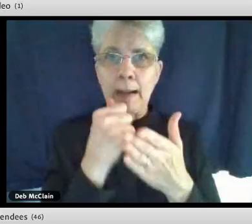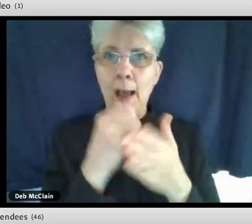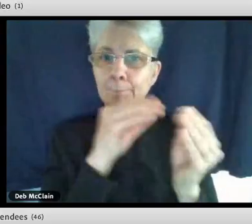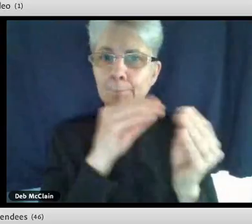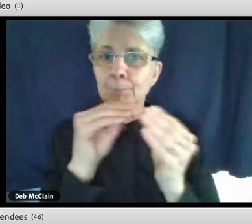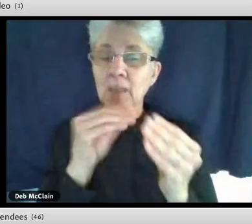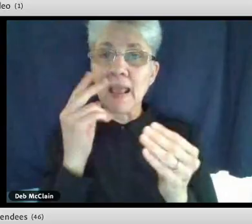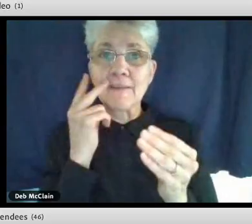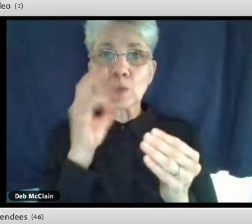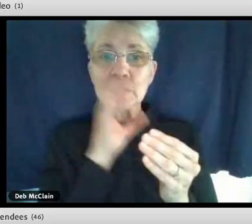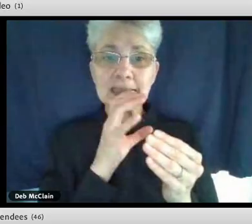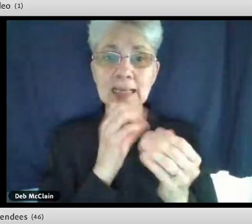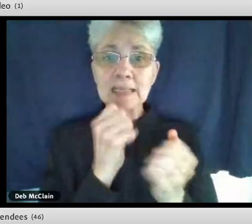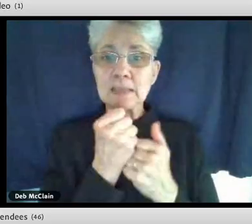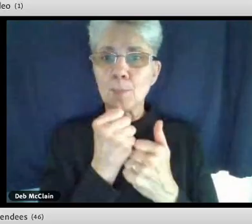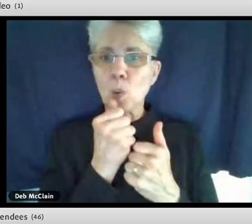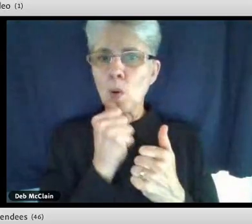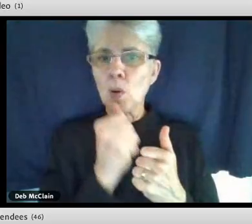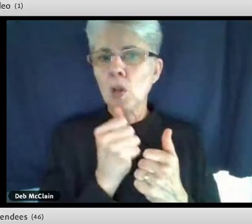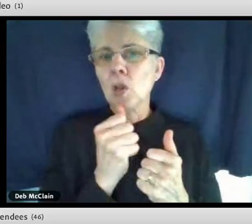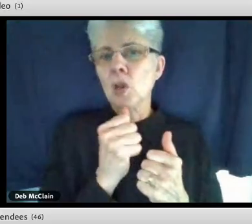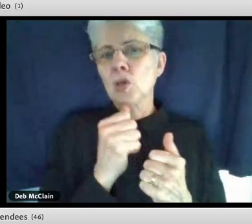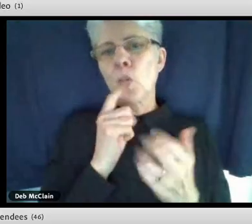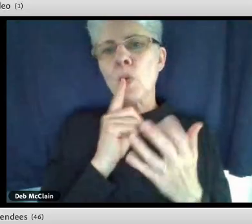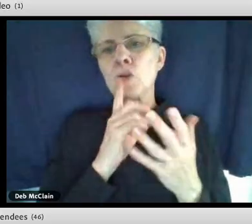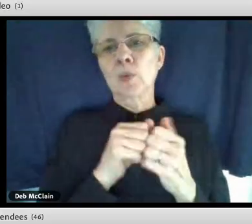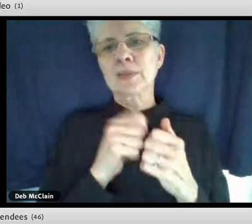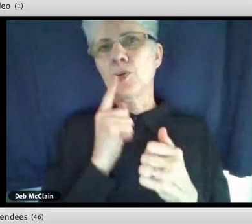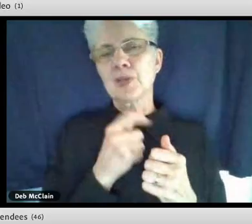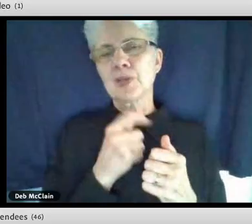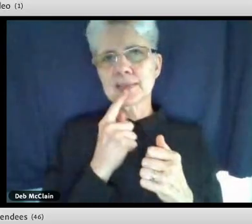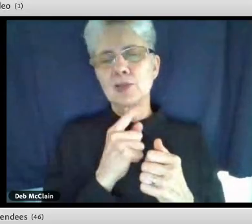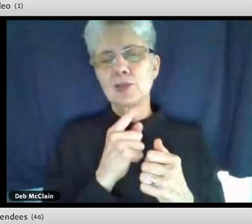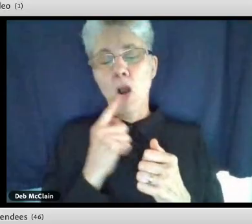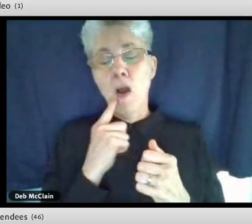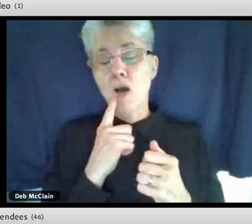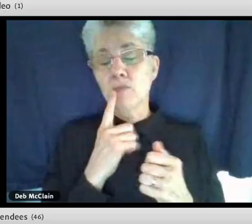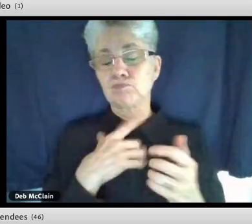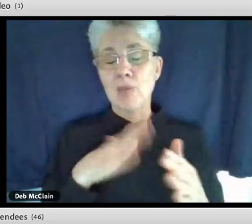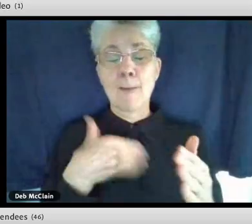You don't want to talk to somebody who's just going to get you all wound up all over again. You want somebody who has perspective.